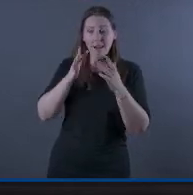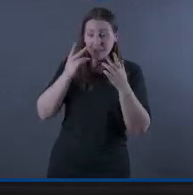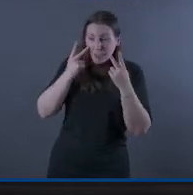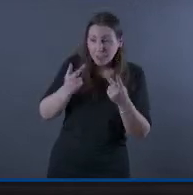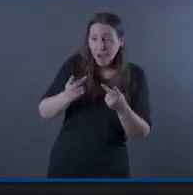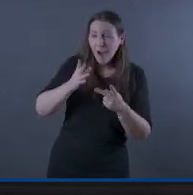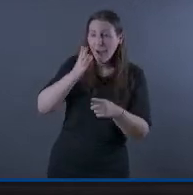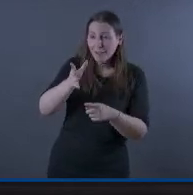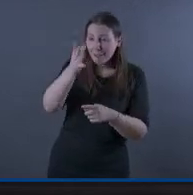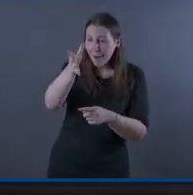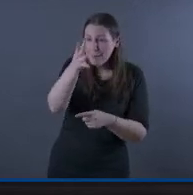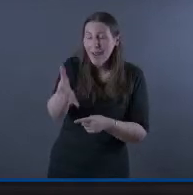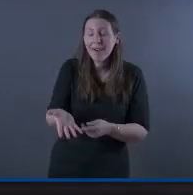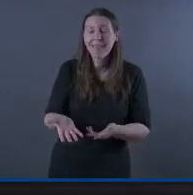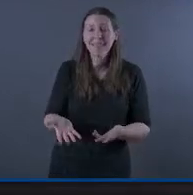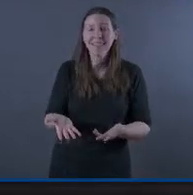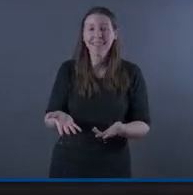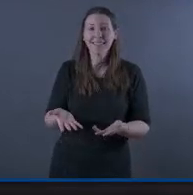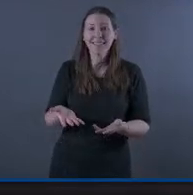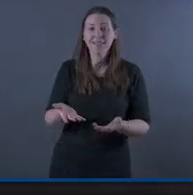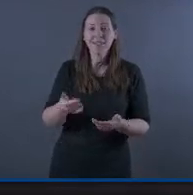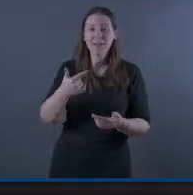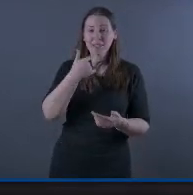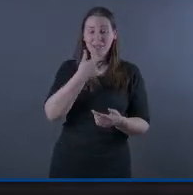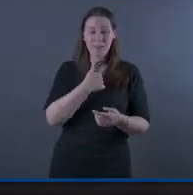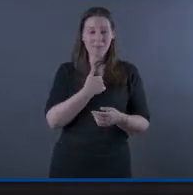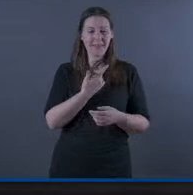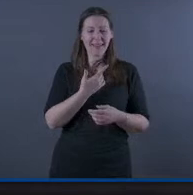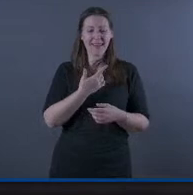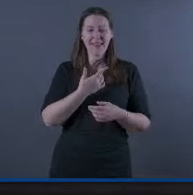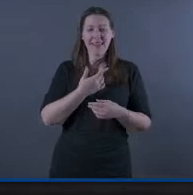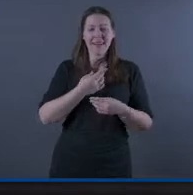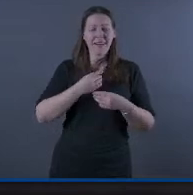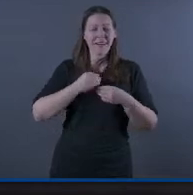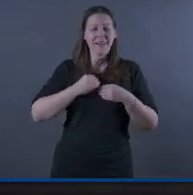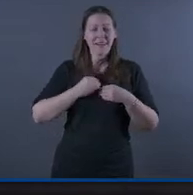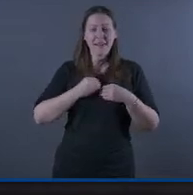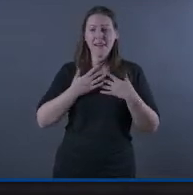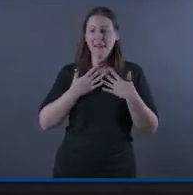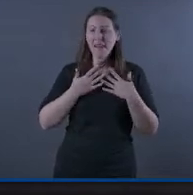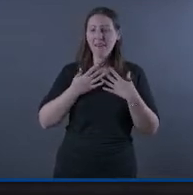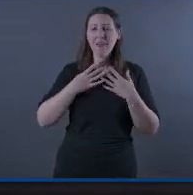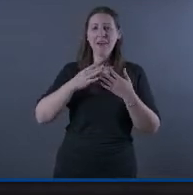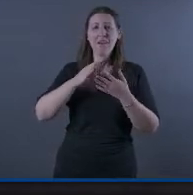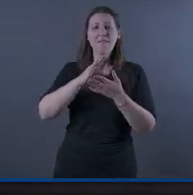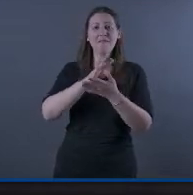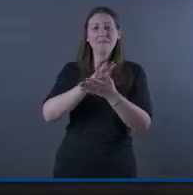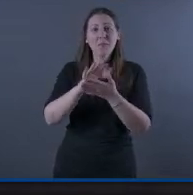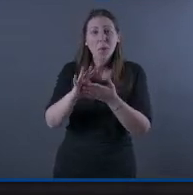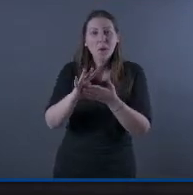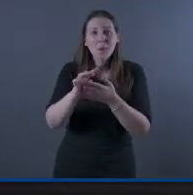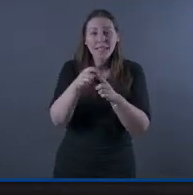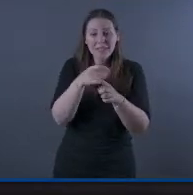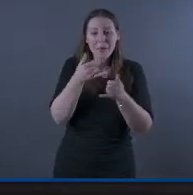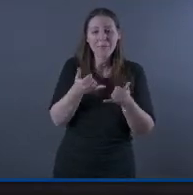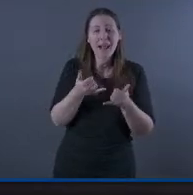that he was just so thrilled that in, you know, four weeks he was going to be able to see his grandparents